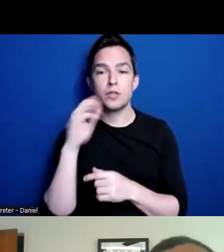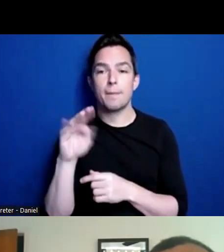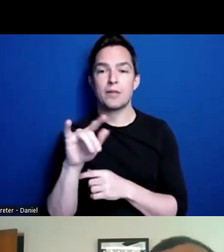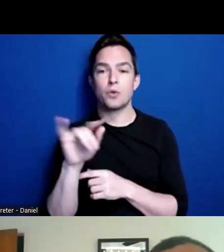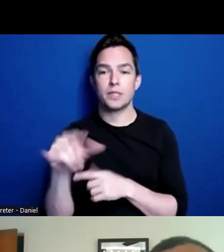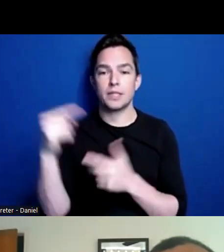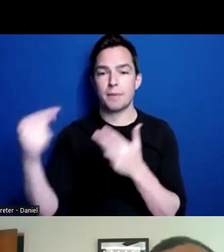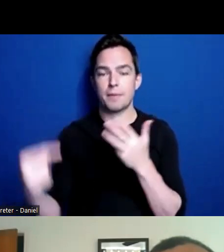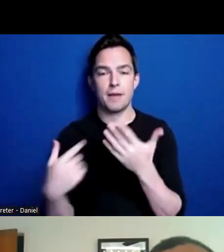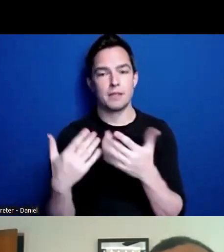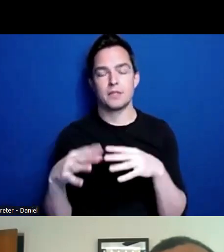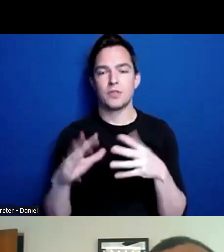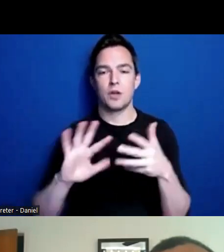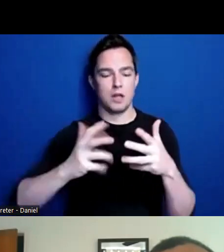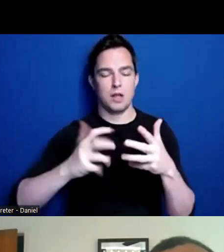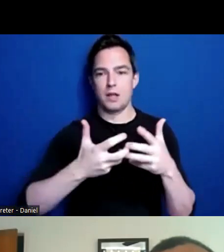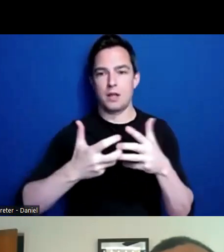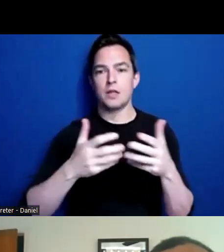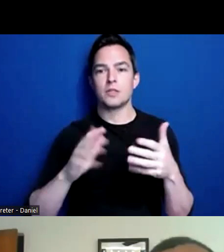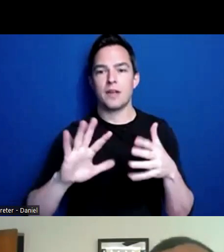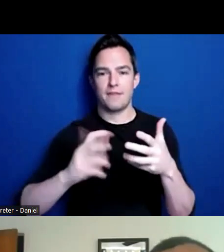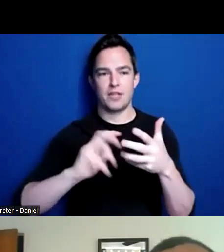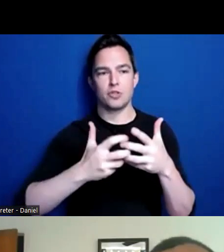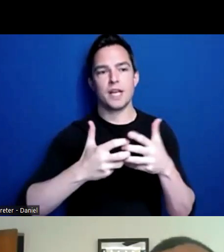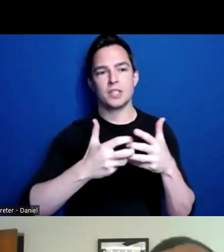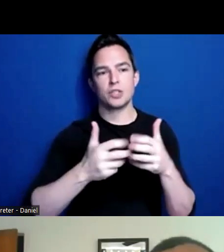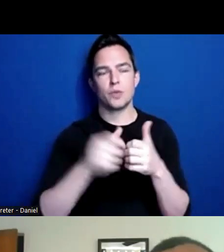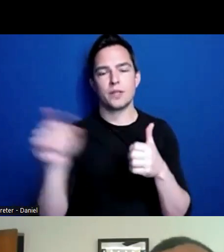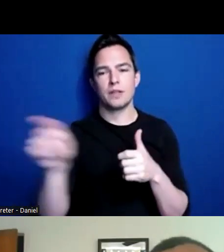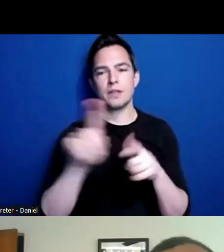And I think having intersection between all of these different groups is really,